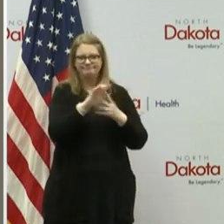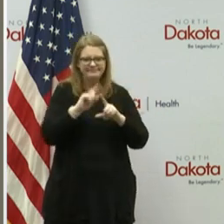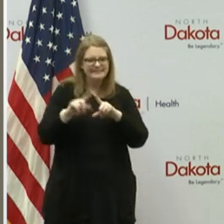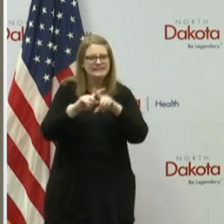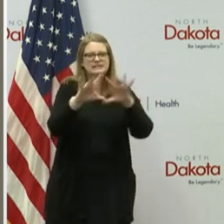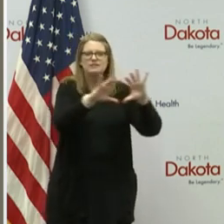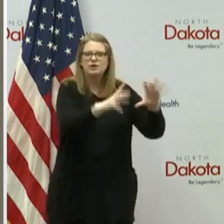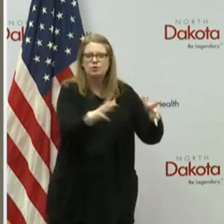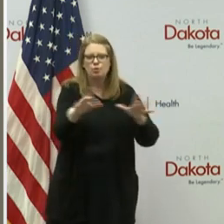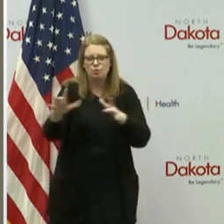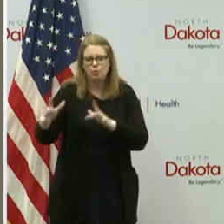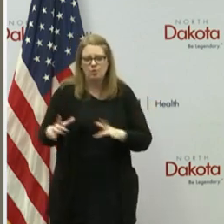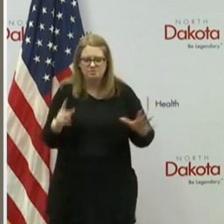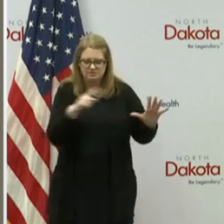TRIBAL LEADERS AND ASSOCIATION